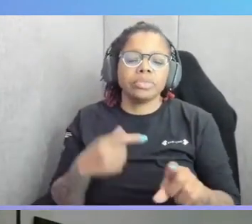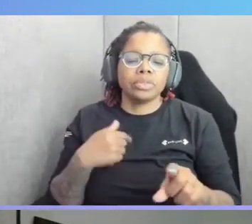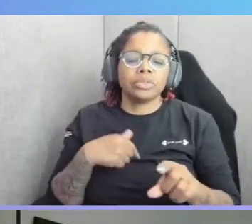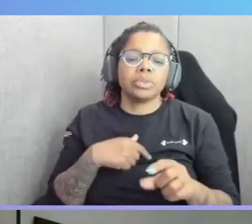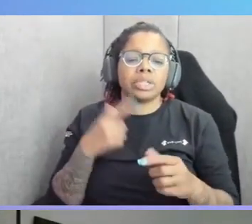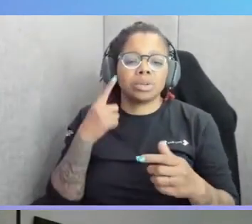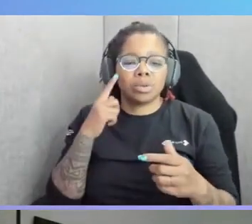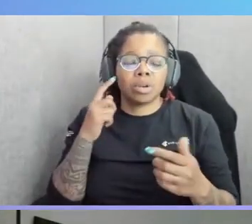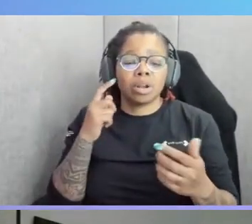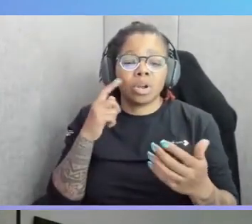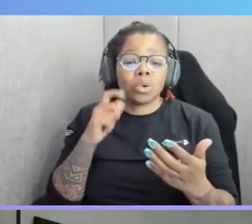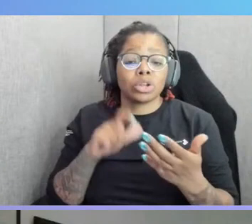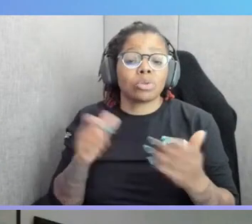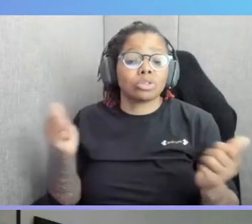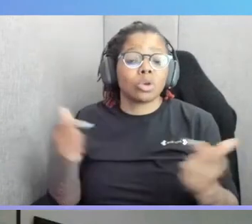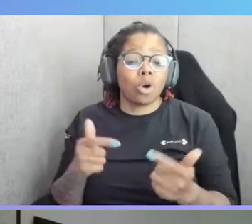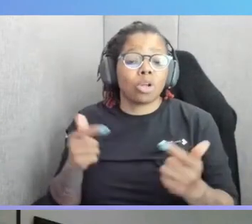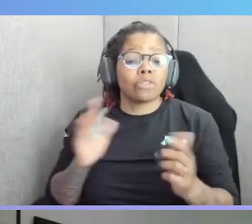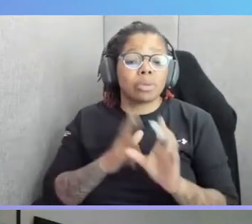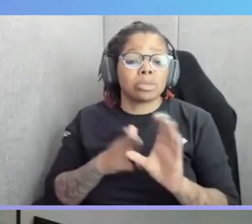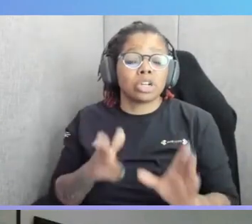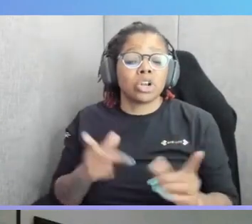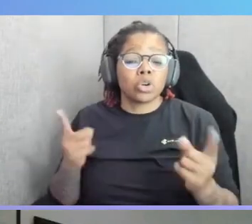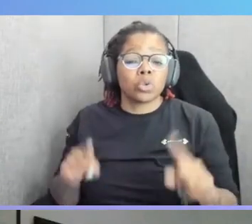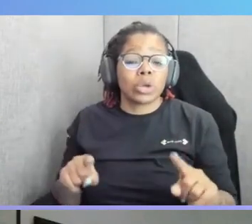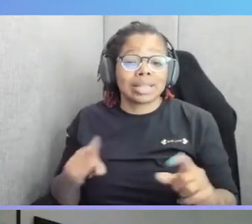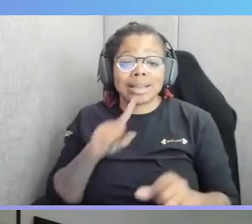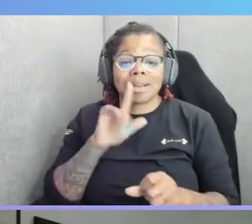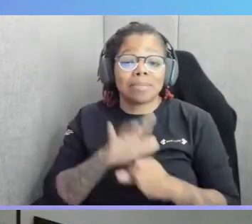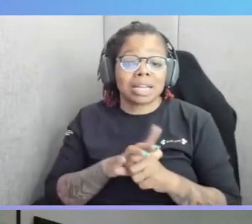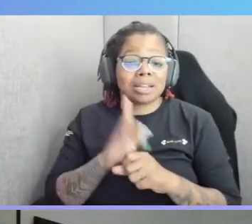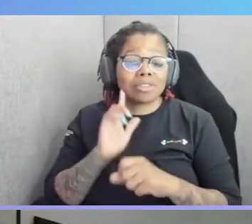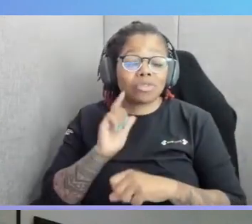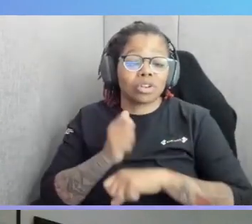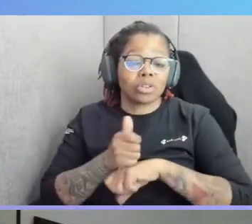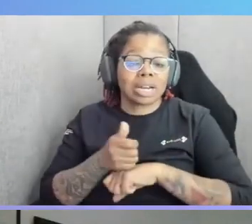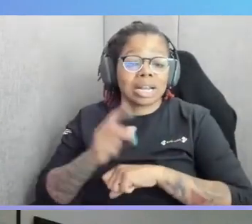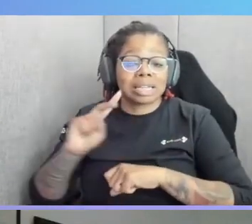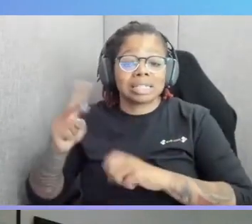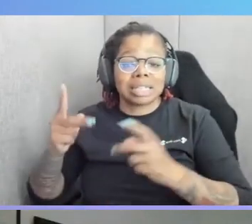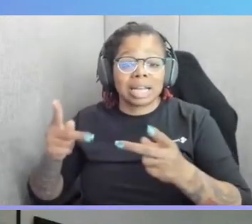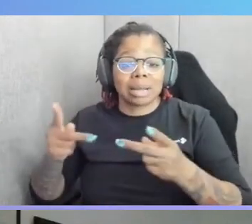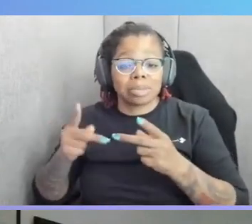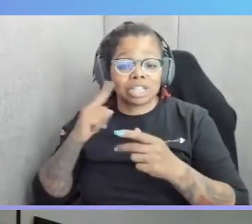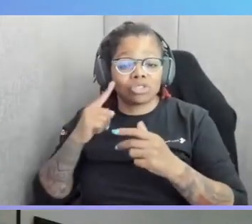participants that once they made the commitment to creating a second place for additional details. So going beyond just